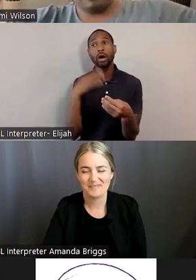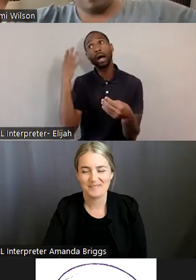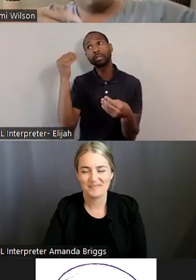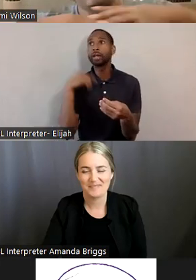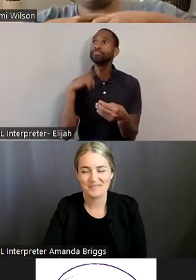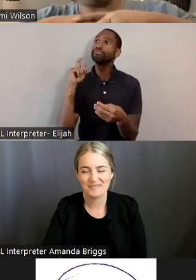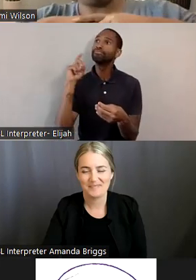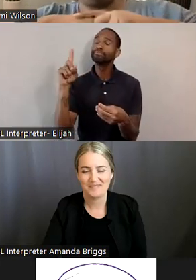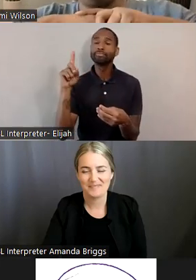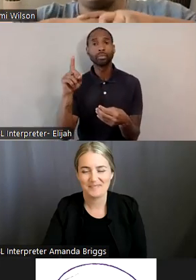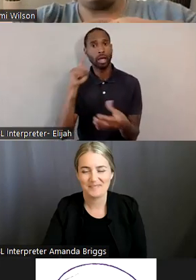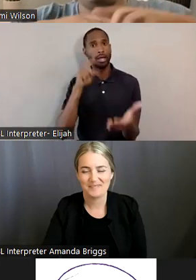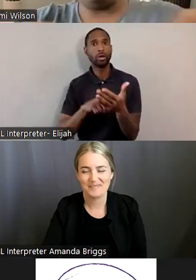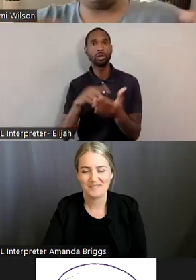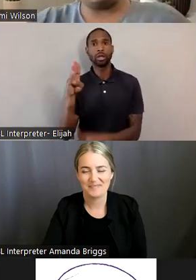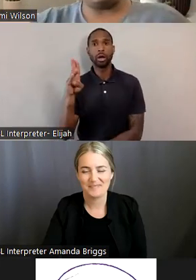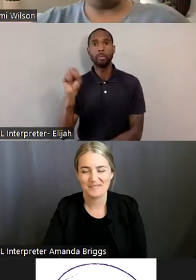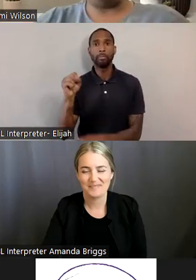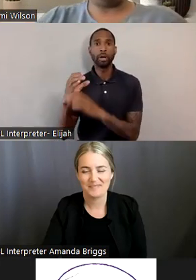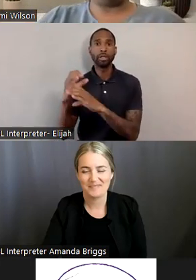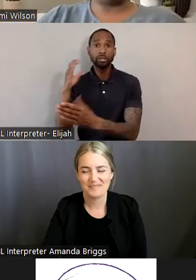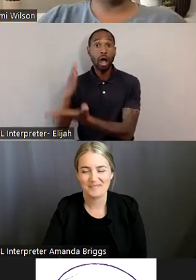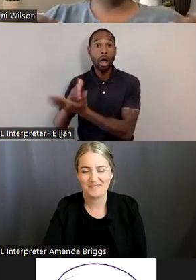out the office. and so in Louisville a lot of the times